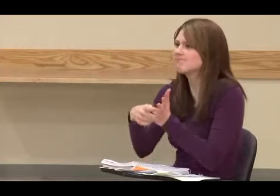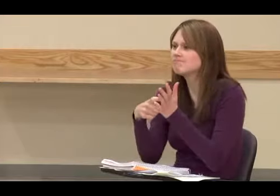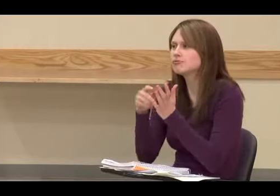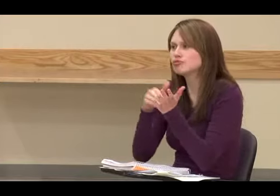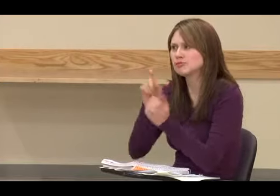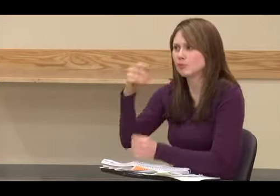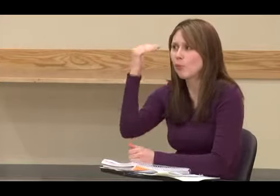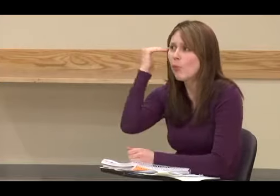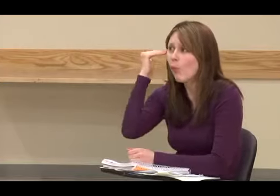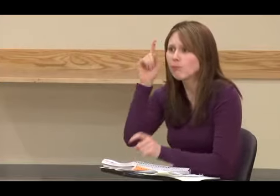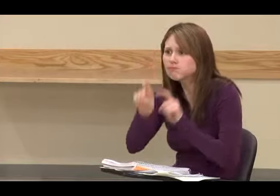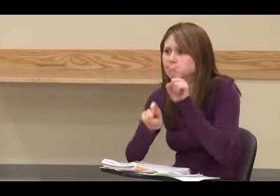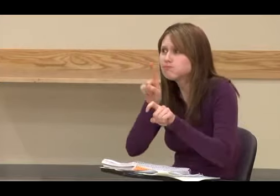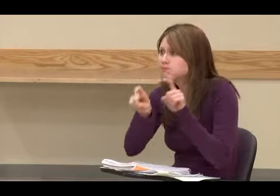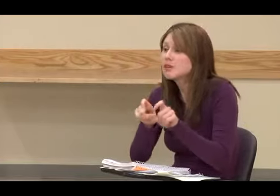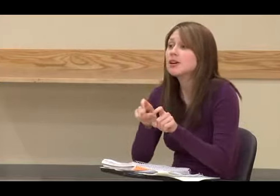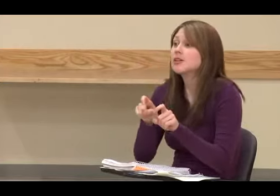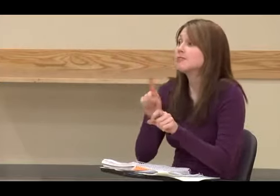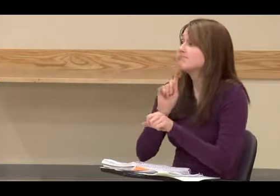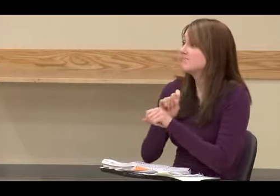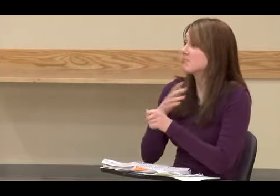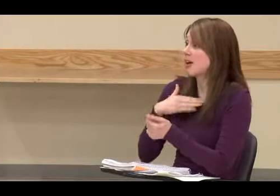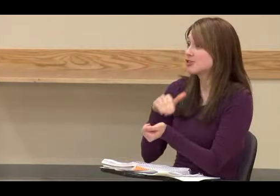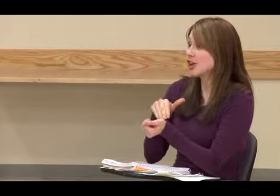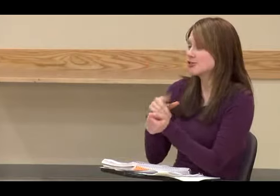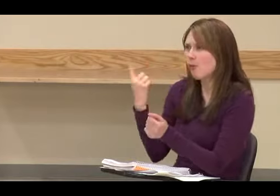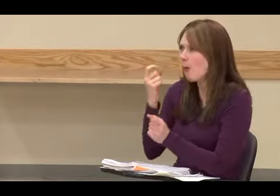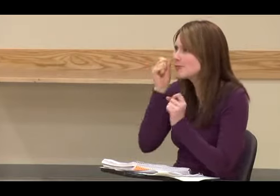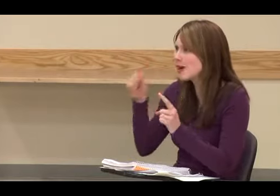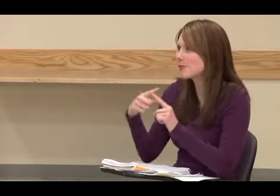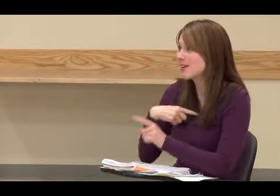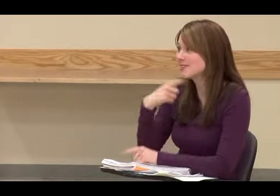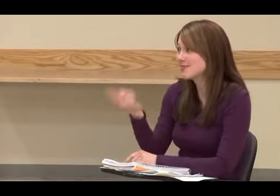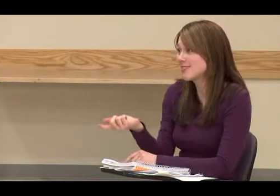but doctors ask questions about it all the time. I don't know much about my family's medical history